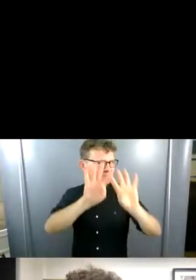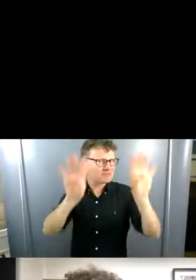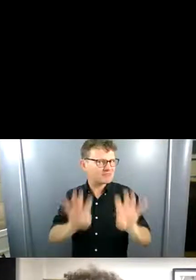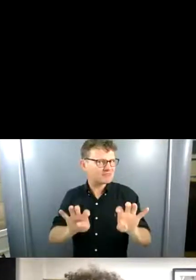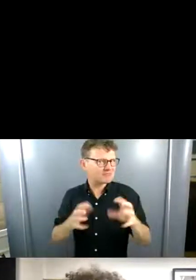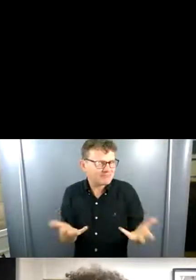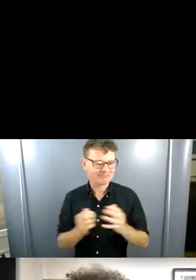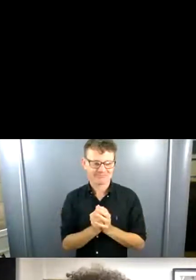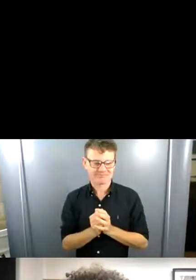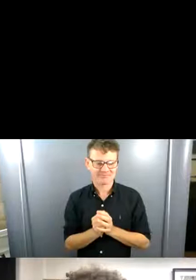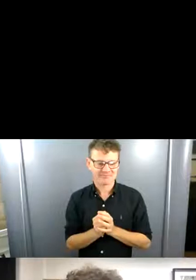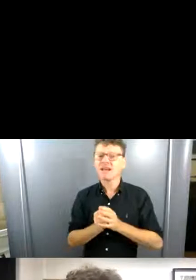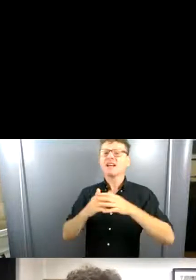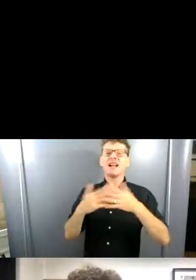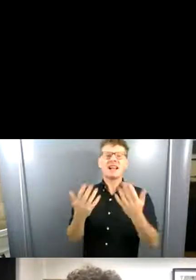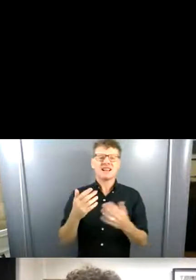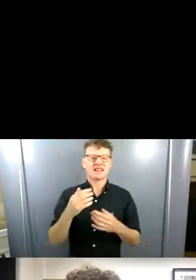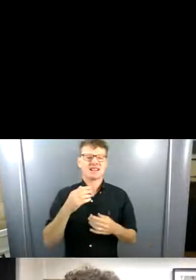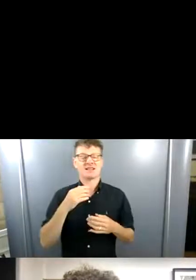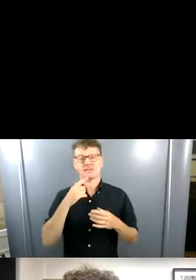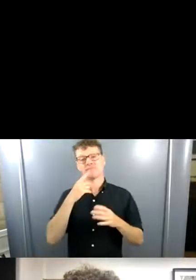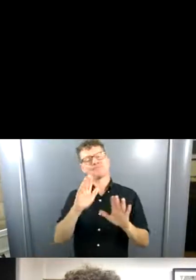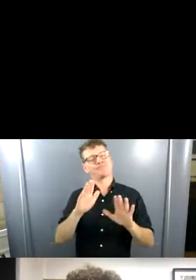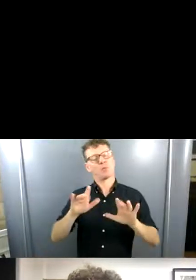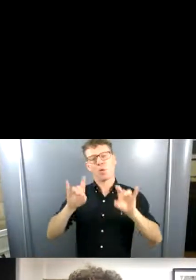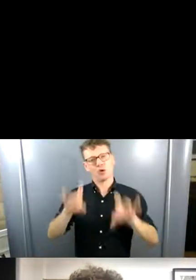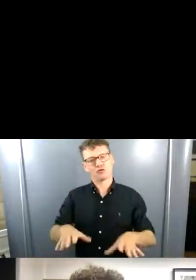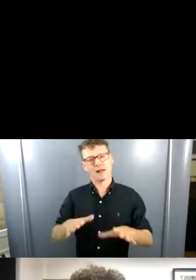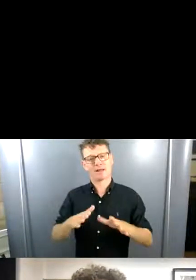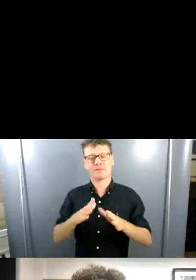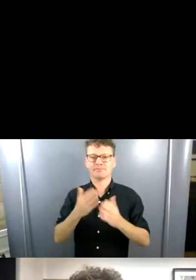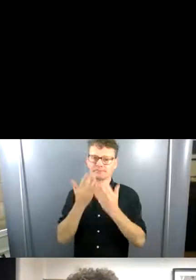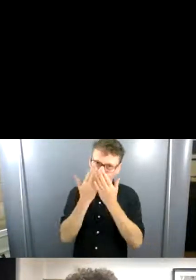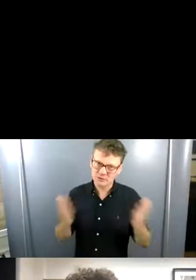so I’ll start with a traditional Australian acknowledgement of country I’m speaking to